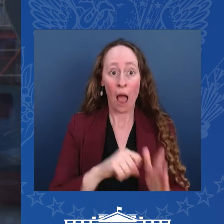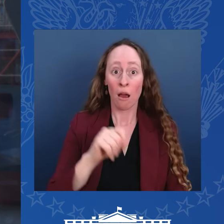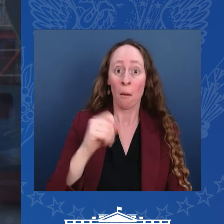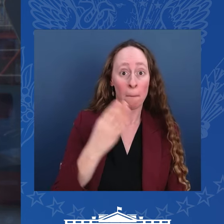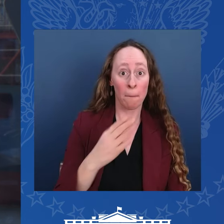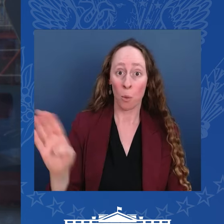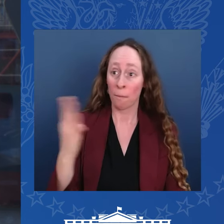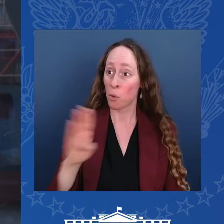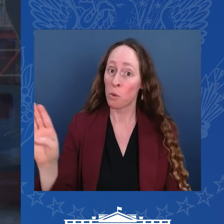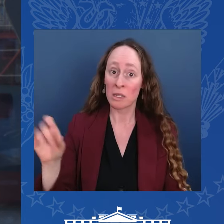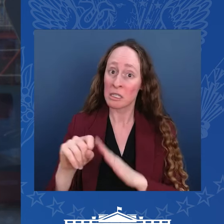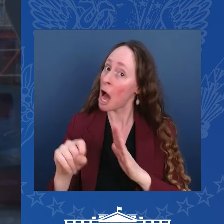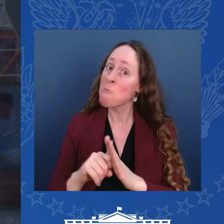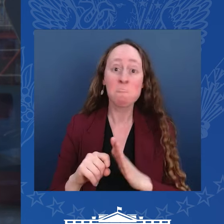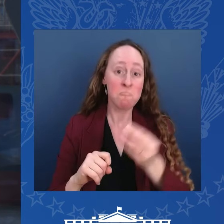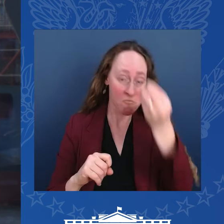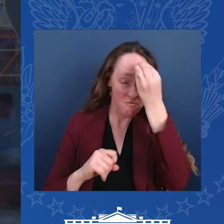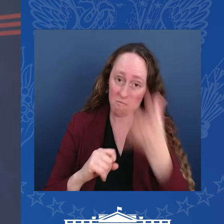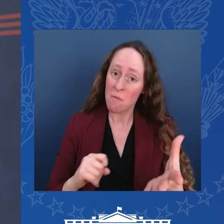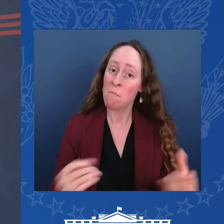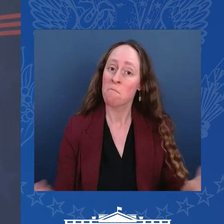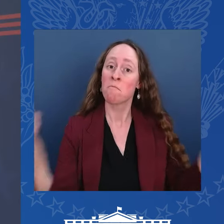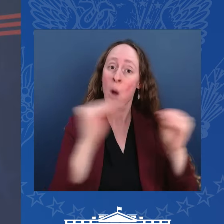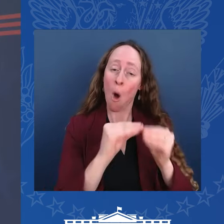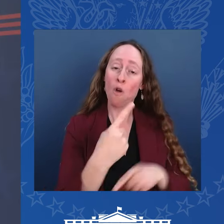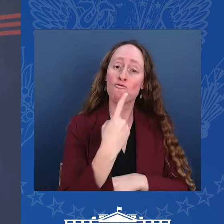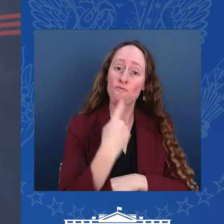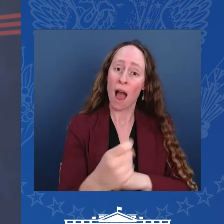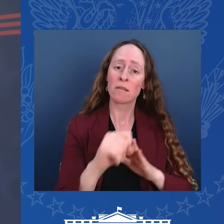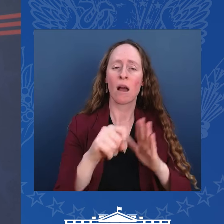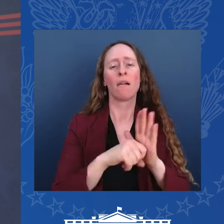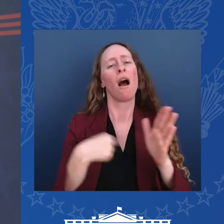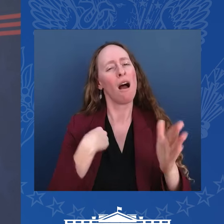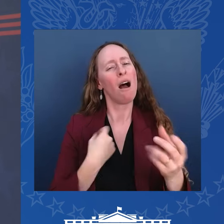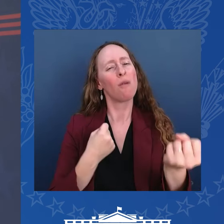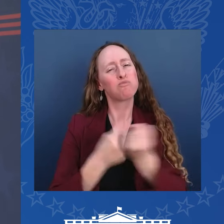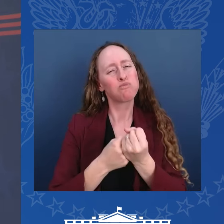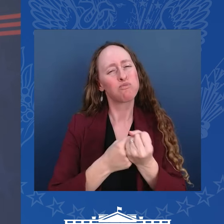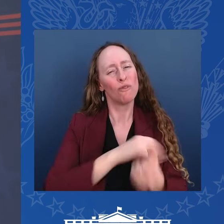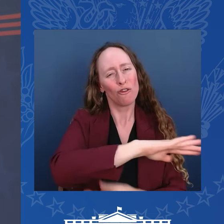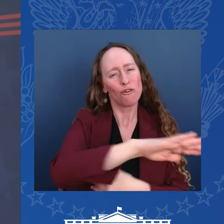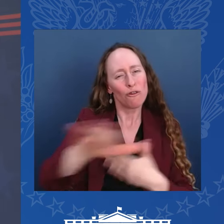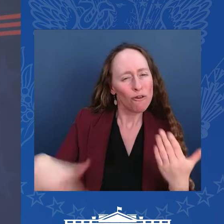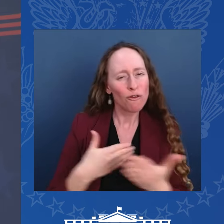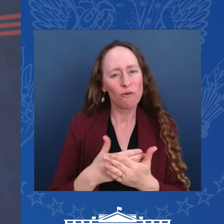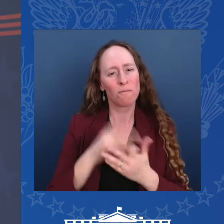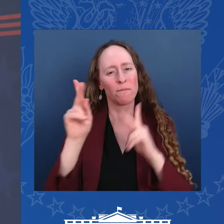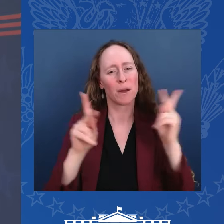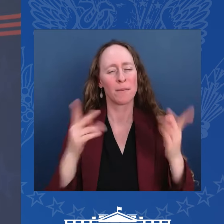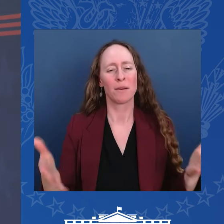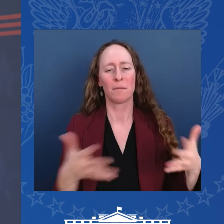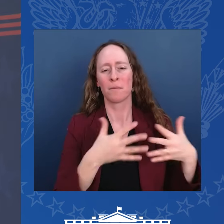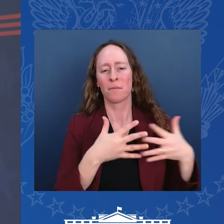And those of you in Congress know that there's a group of Republican members of the House saying, we got to keep this going because all of a sudden